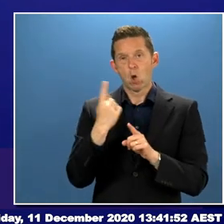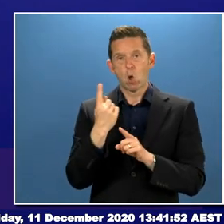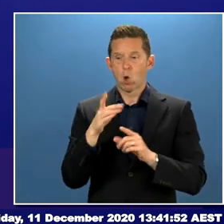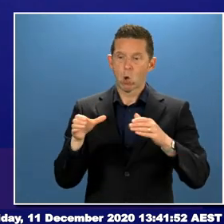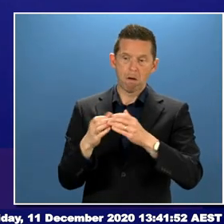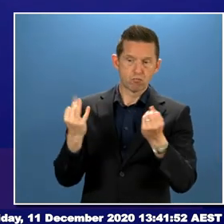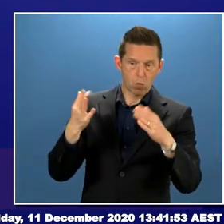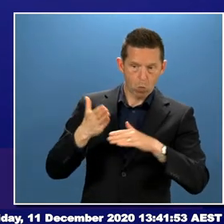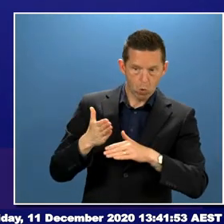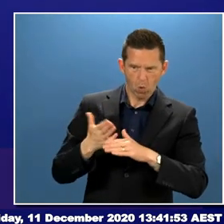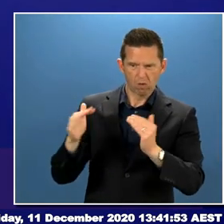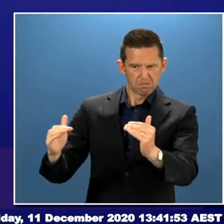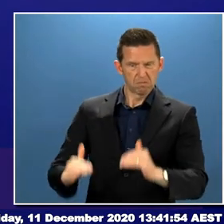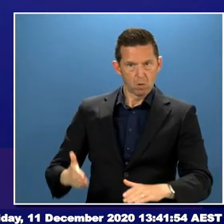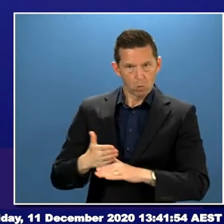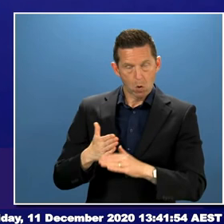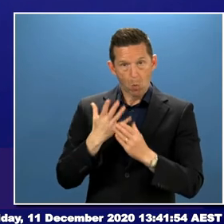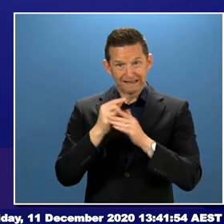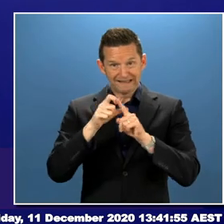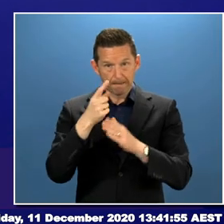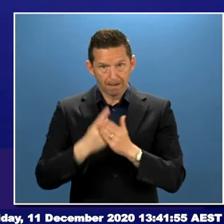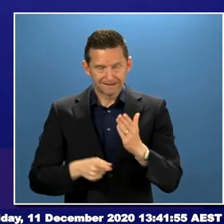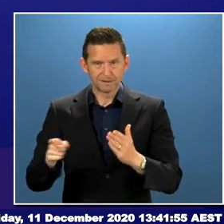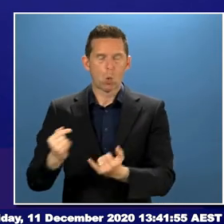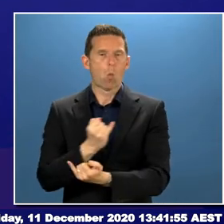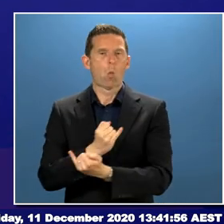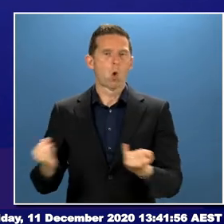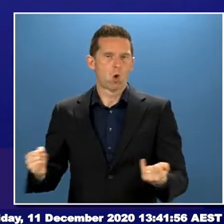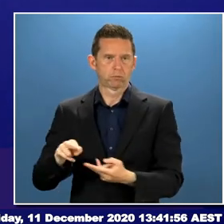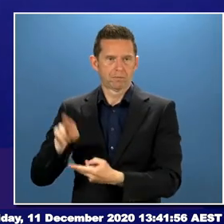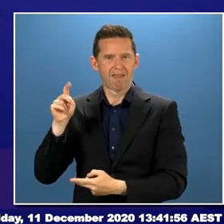with disability is less than official data records.